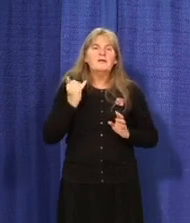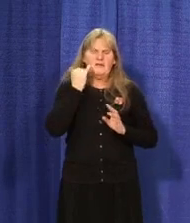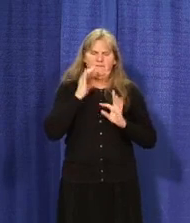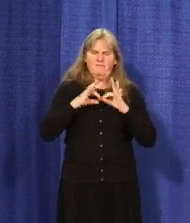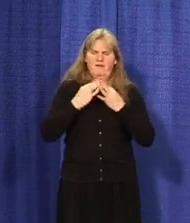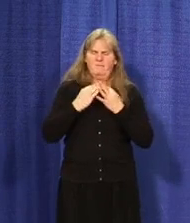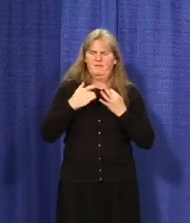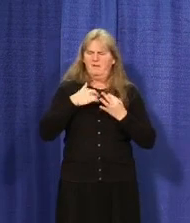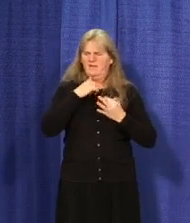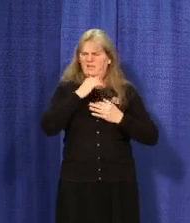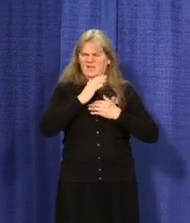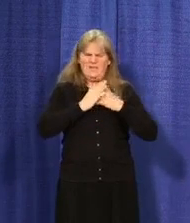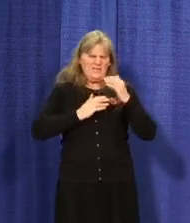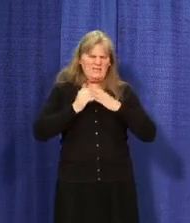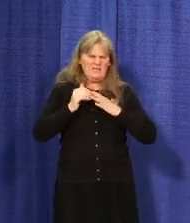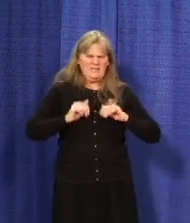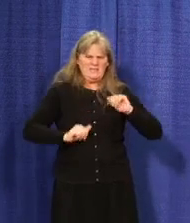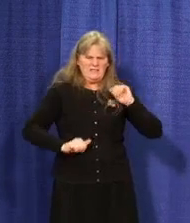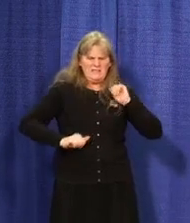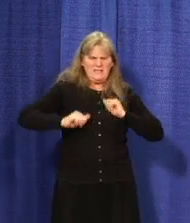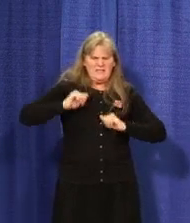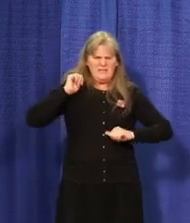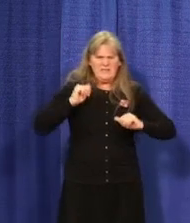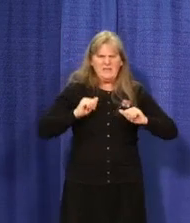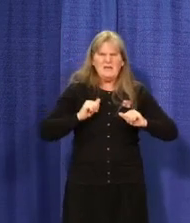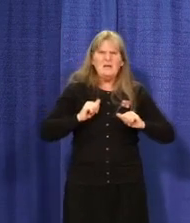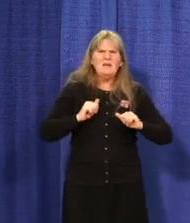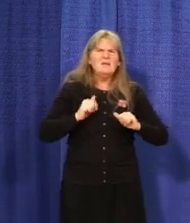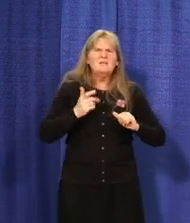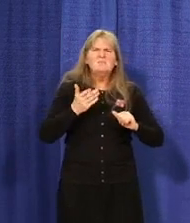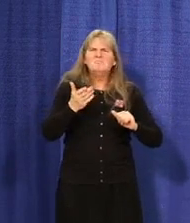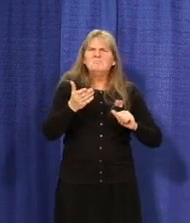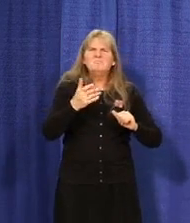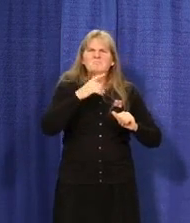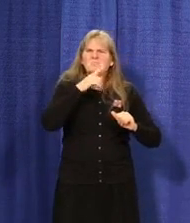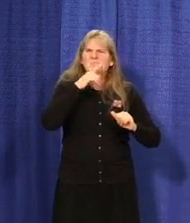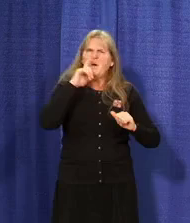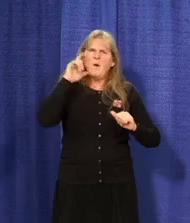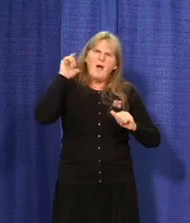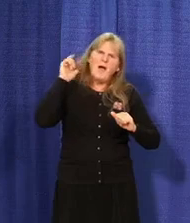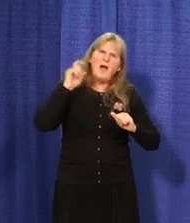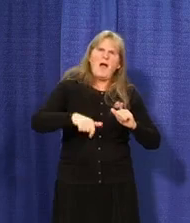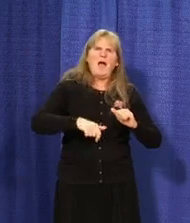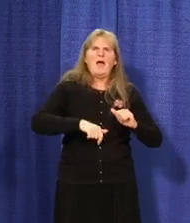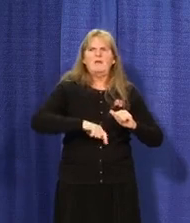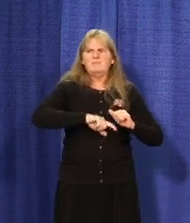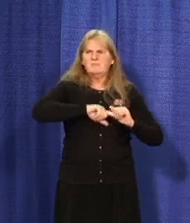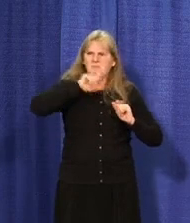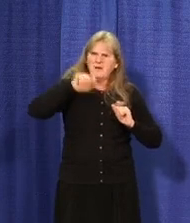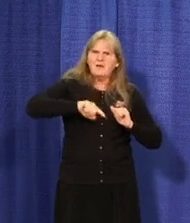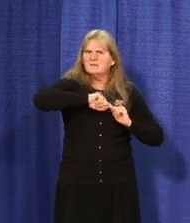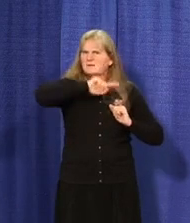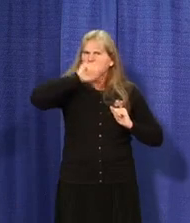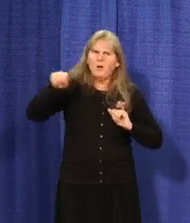comfortable should not file -- feel quashed or coerced into doing something they do not feel